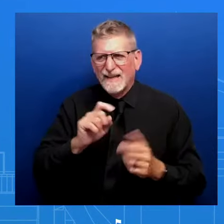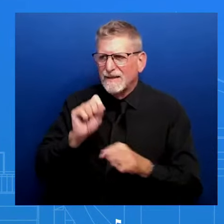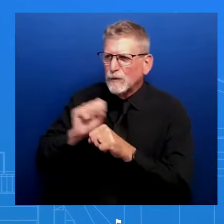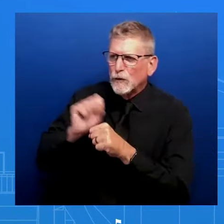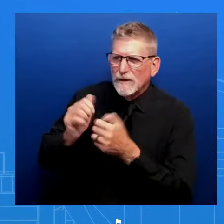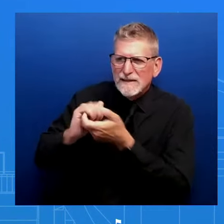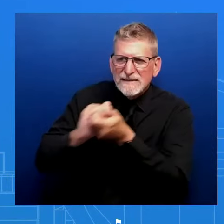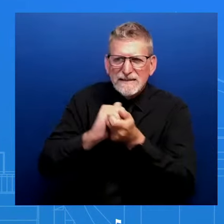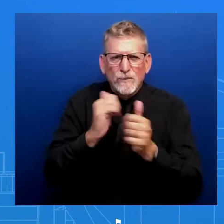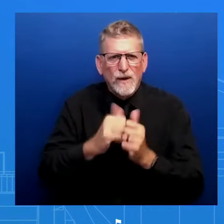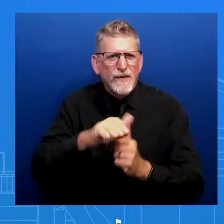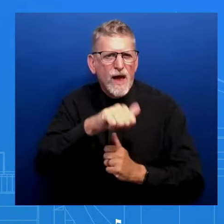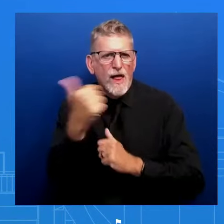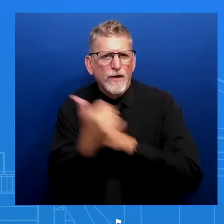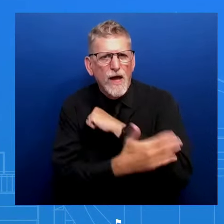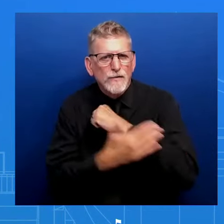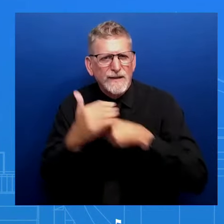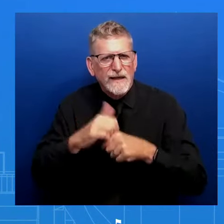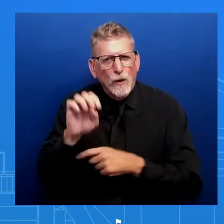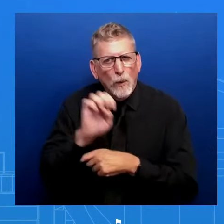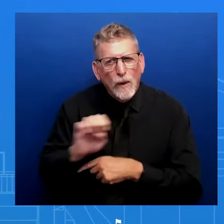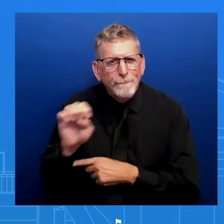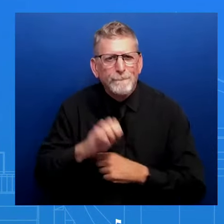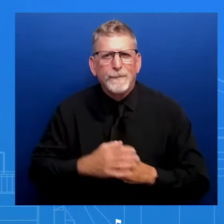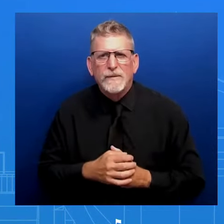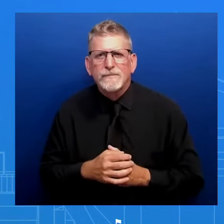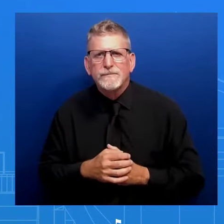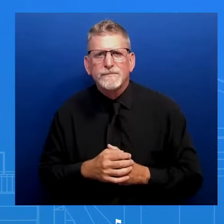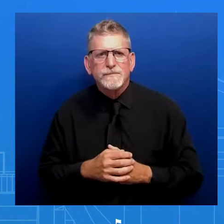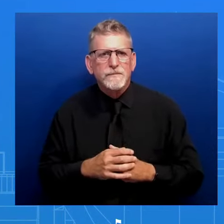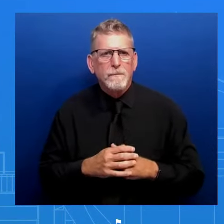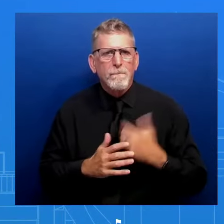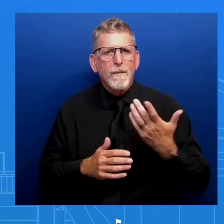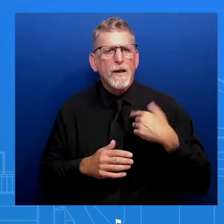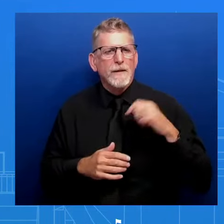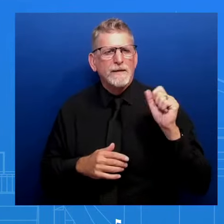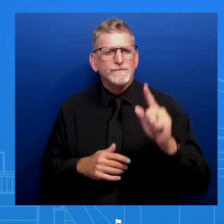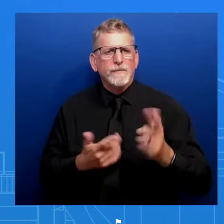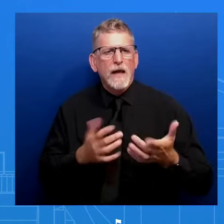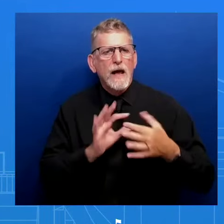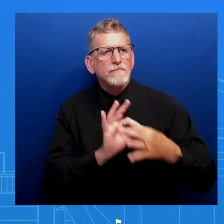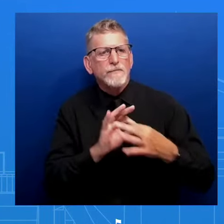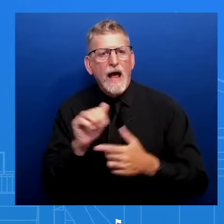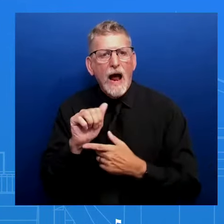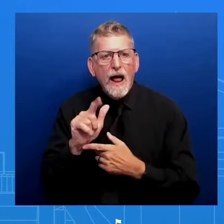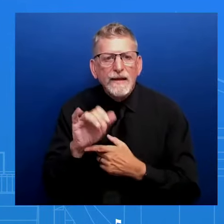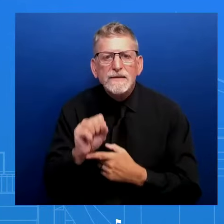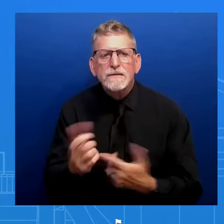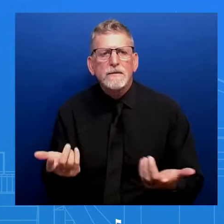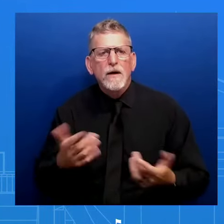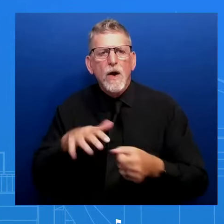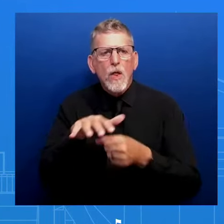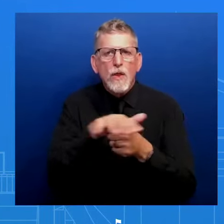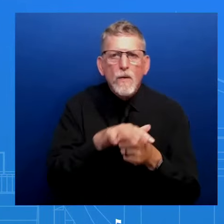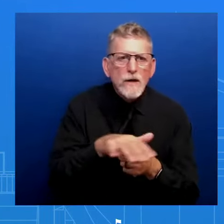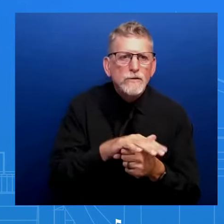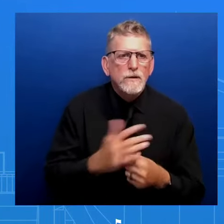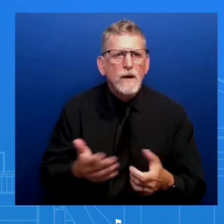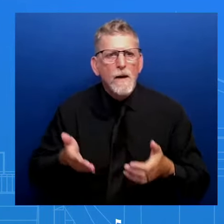and its allies regarding the location, method, and timing of the F-16 training for Ukrainian pilots?